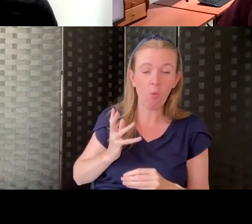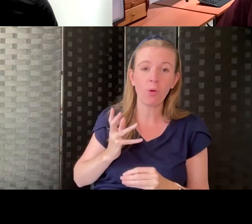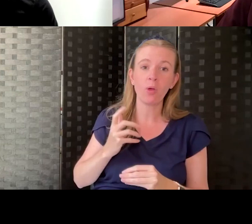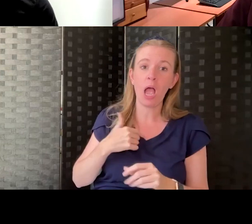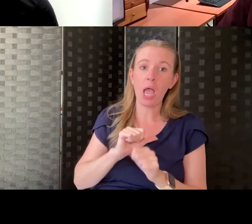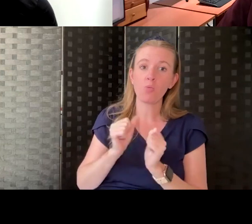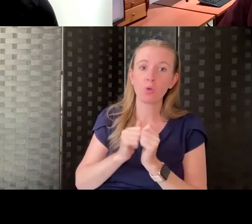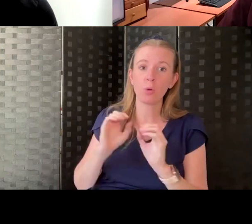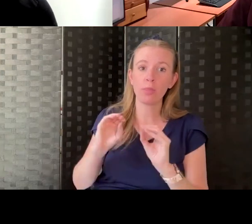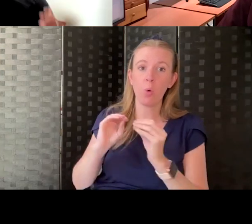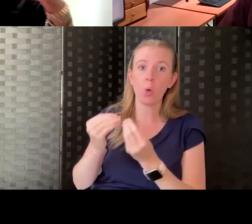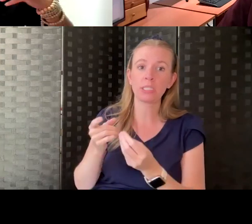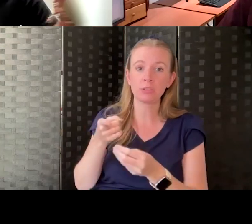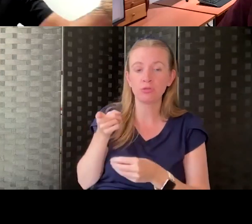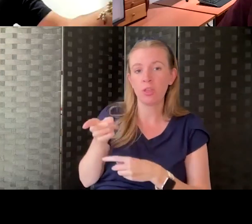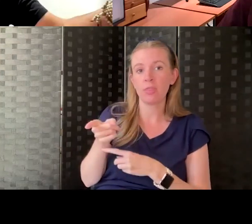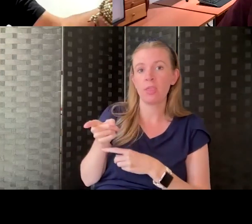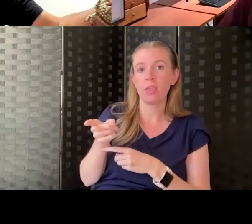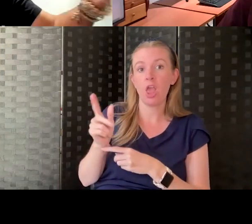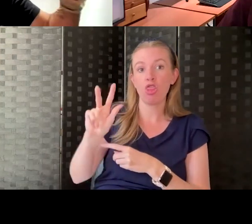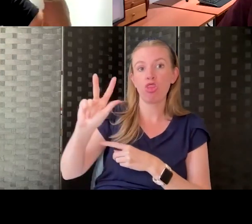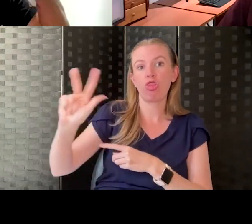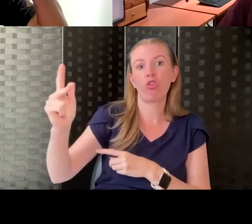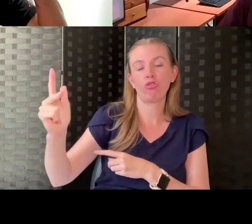with an organization where they pulled in a third-party to handle